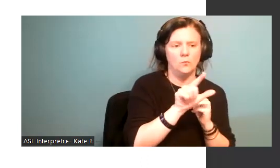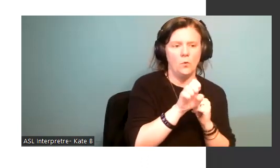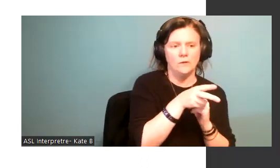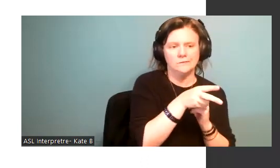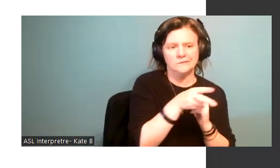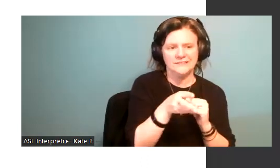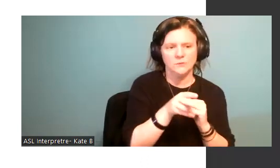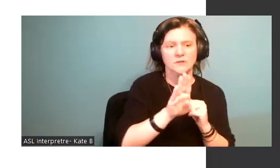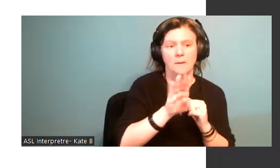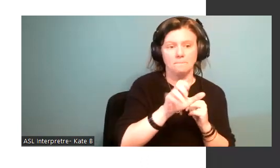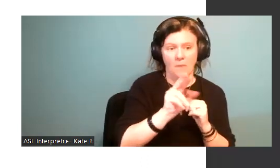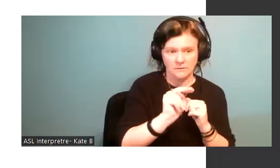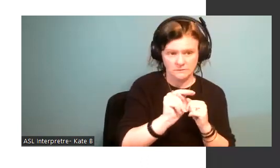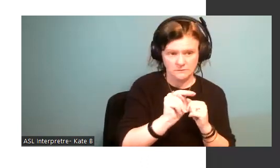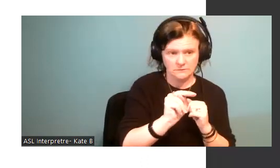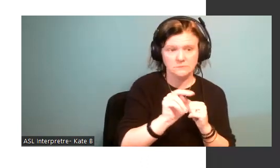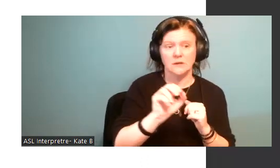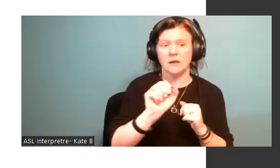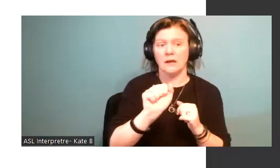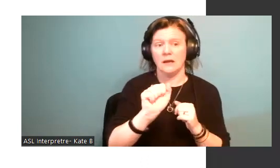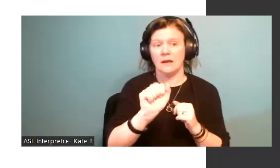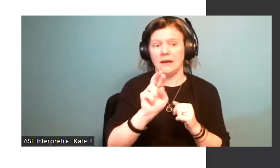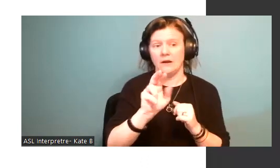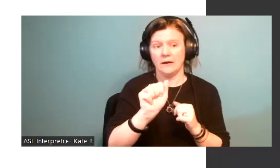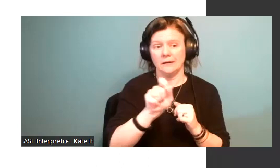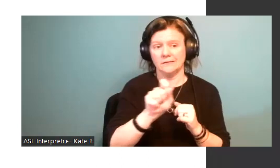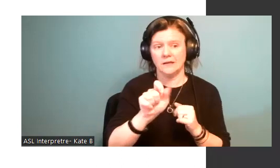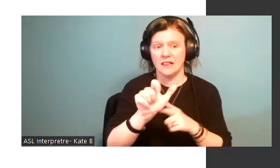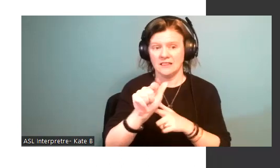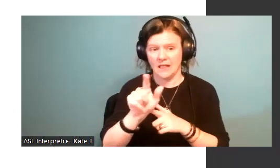An example on the screen is we have a scaled vector